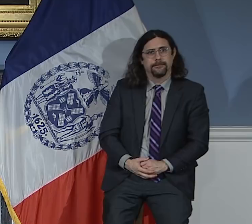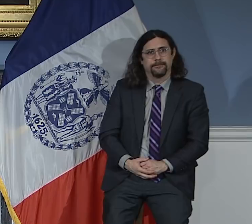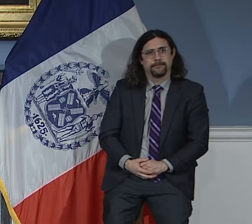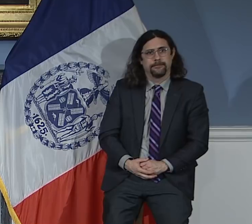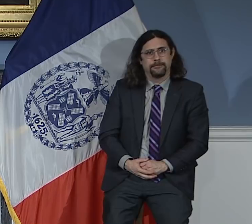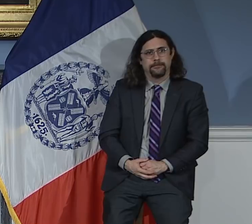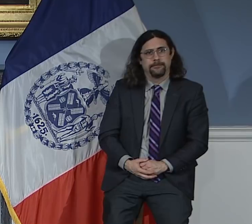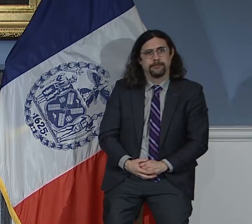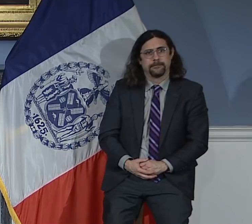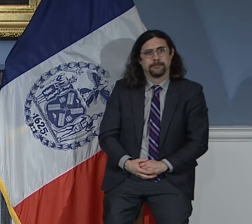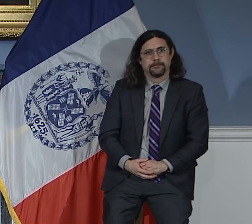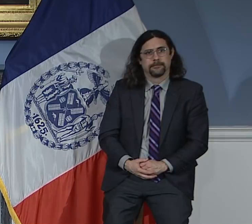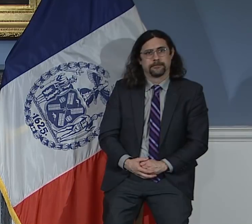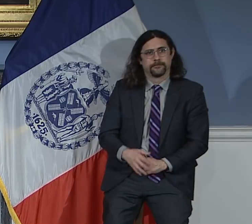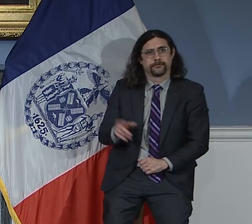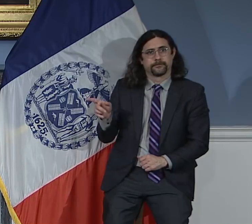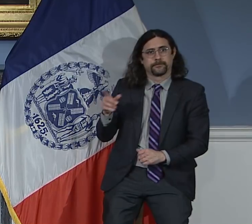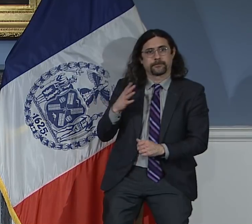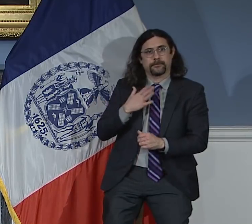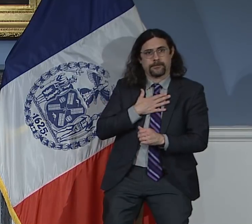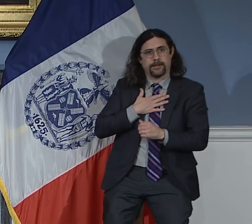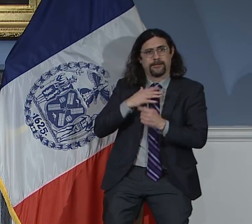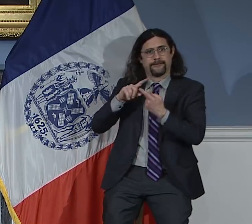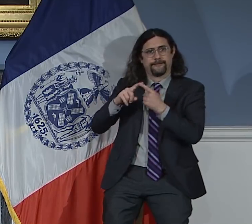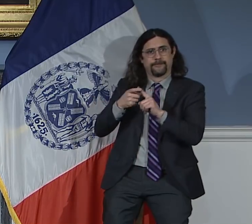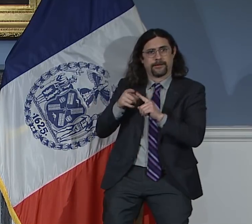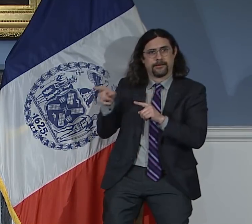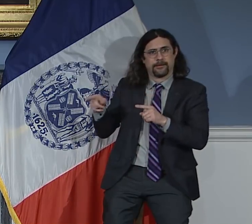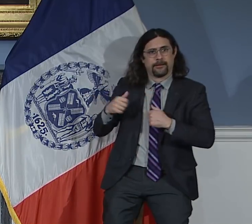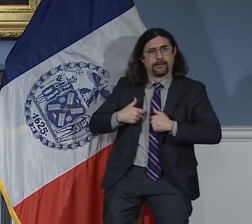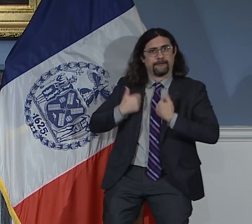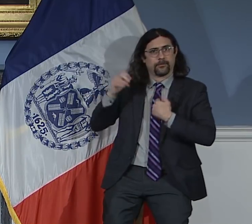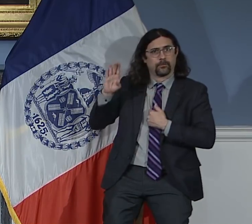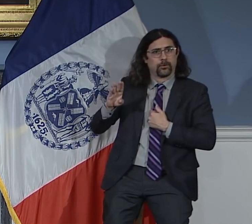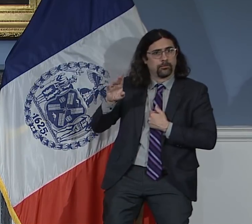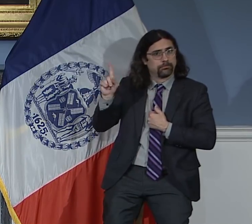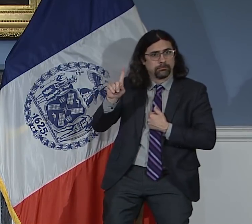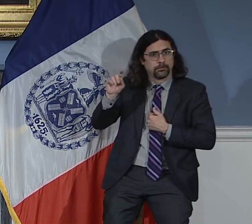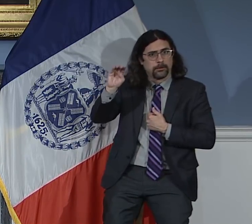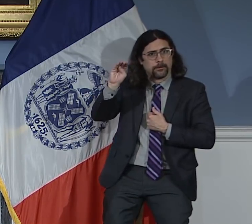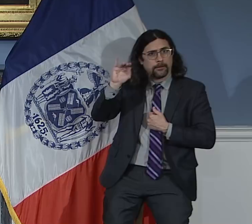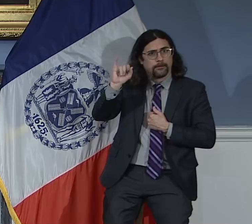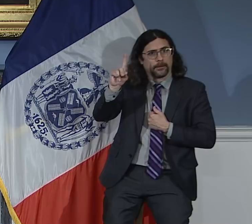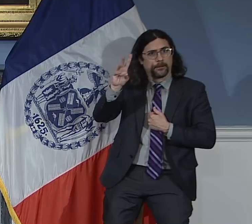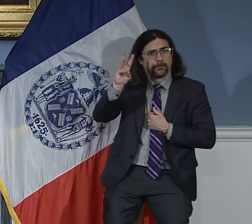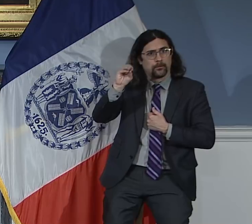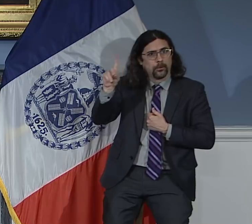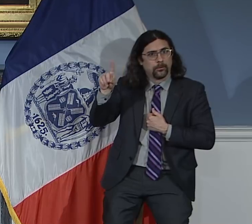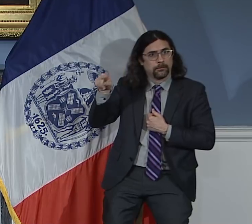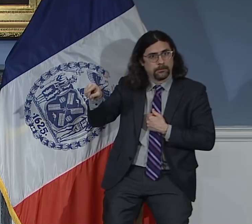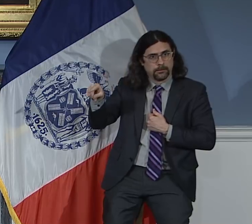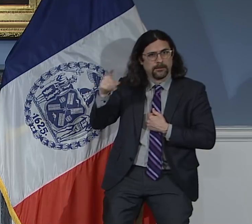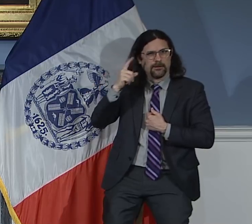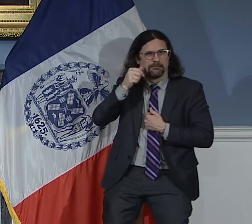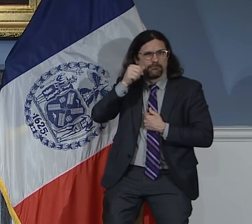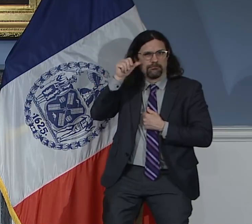BUT I HEARDF RO M AFR IE INDN BROOKLYN, FROM THE MIDWIFE COMMUNITY JUST YESTERDAY.